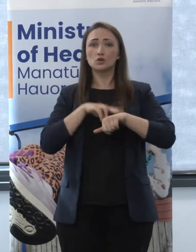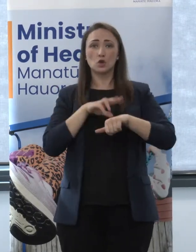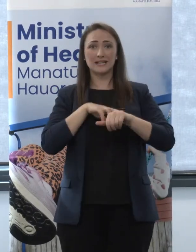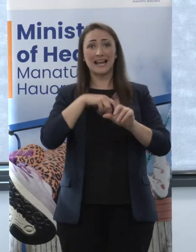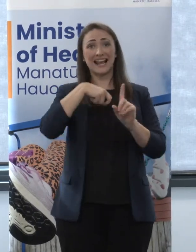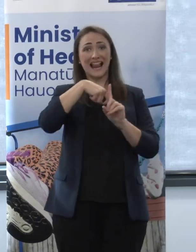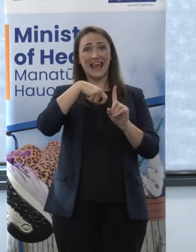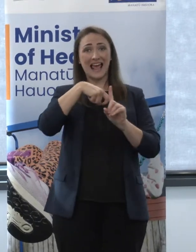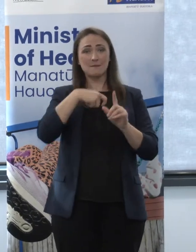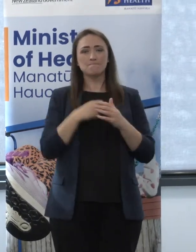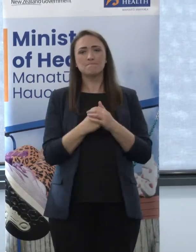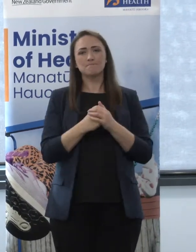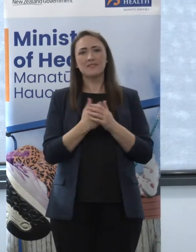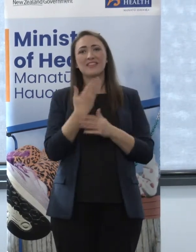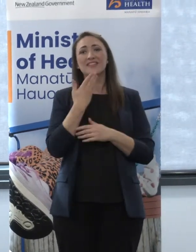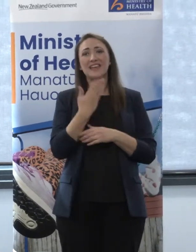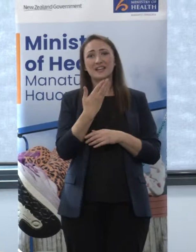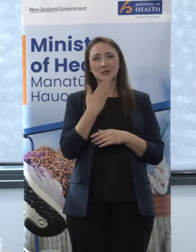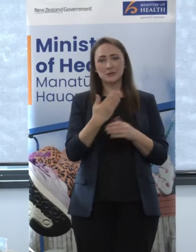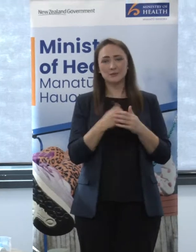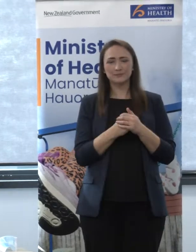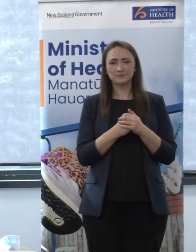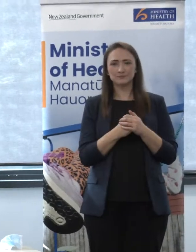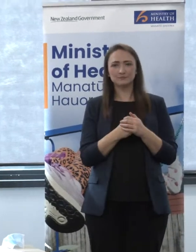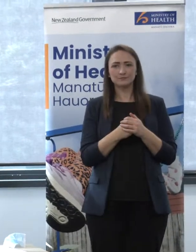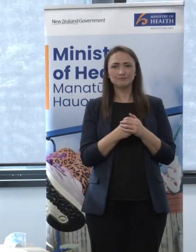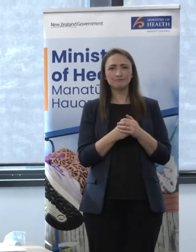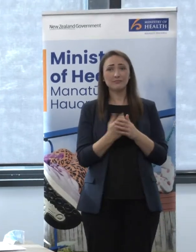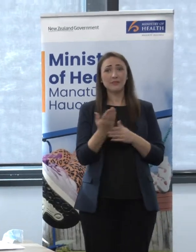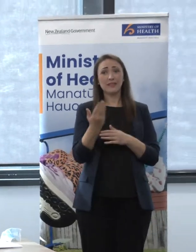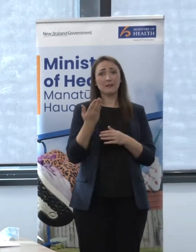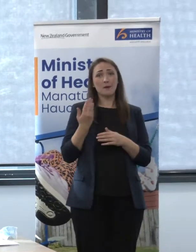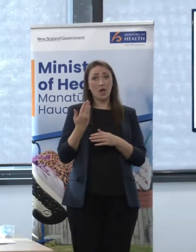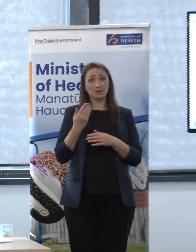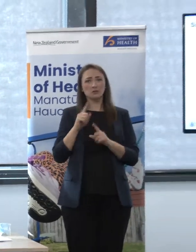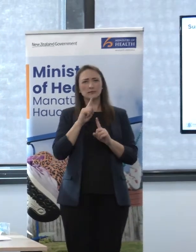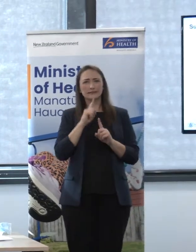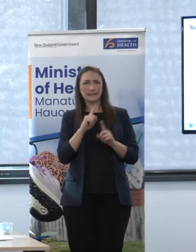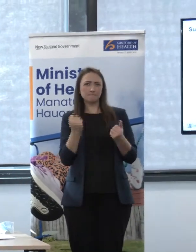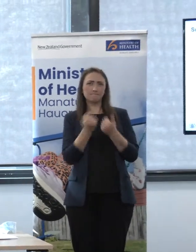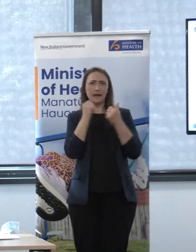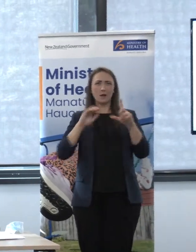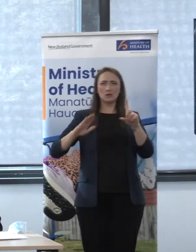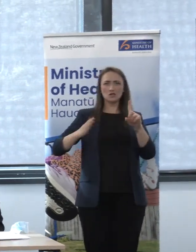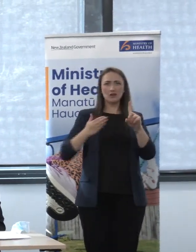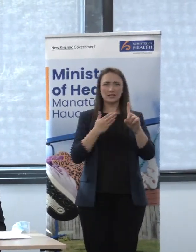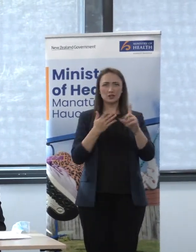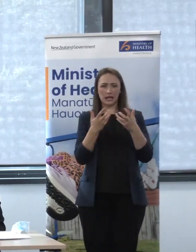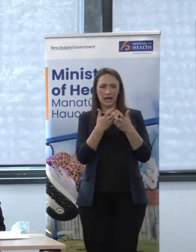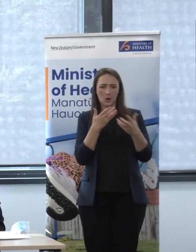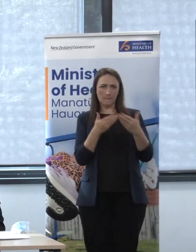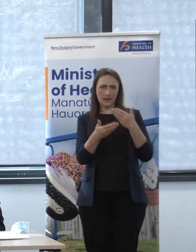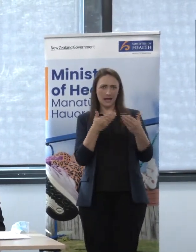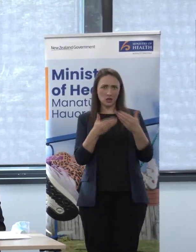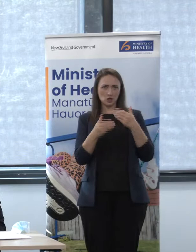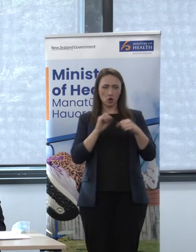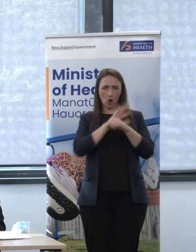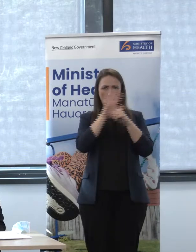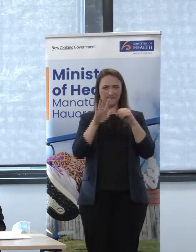I'd like to head over to Dr Callaghan. Thank you Kirsten. As we have said before, it remains true, our experience --